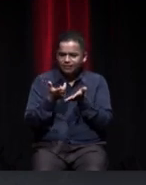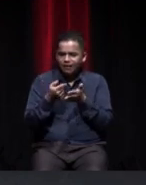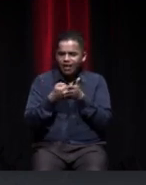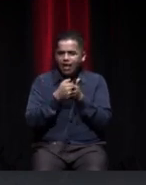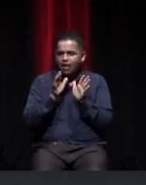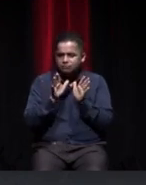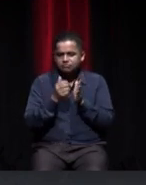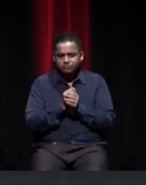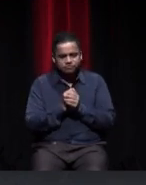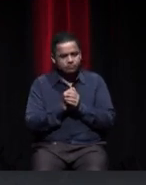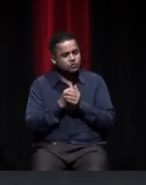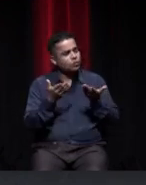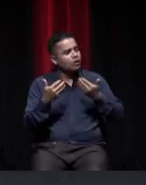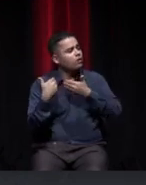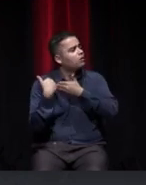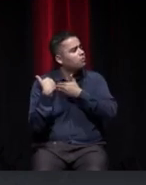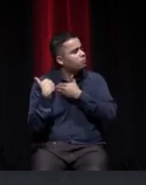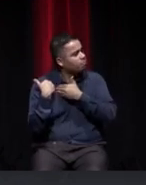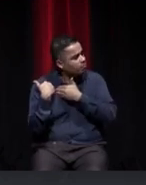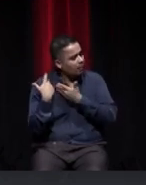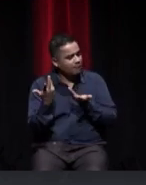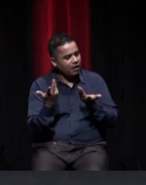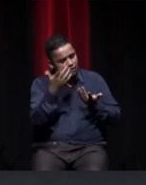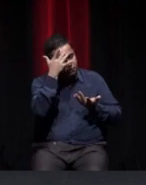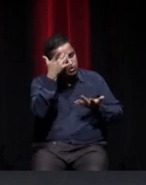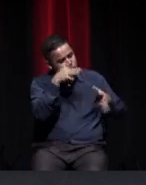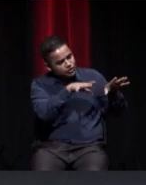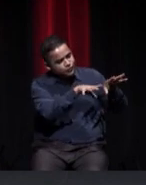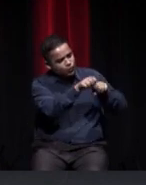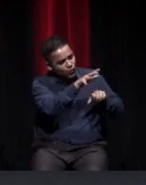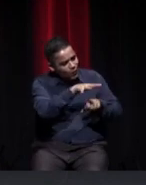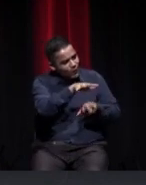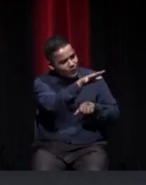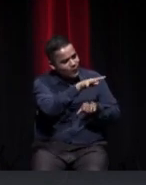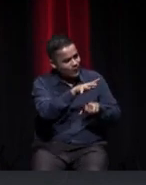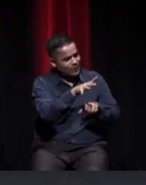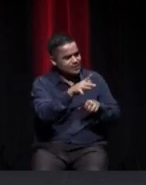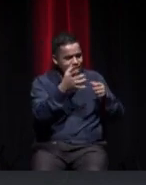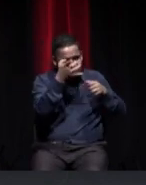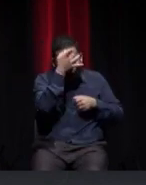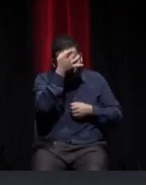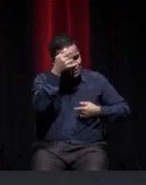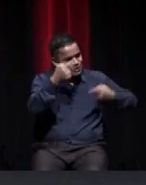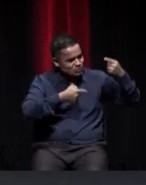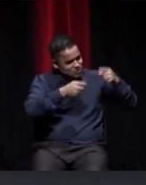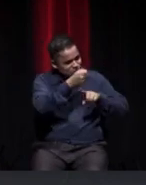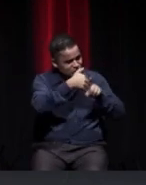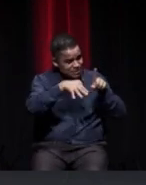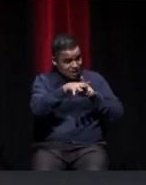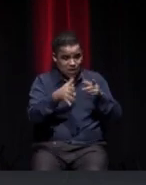What's the role of the press as an forming agent of the political and social awareness of today?